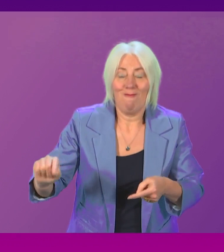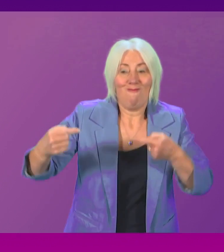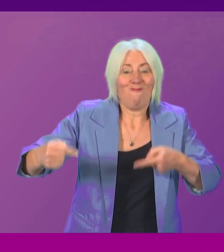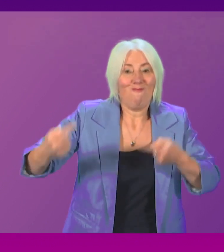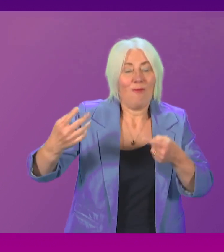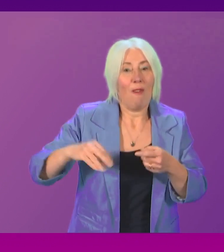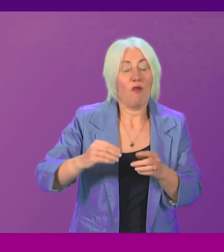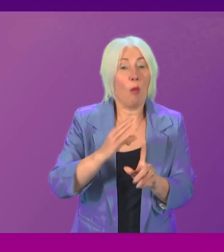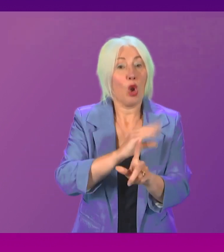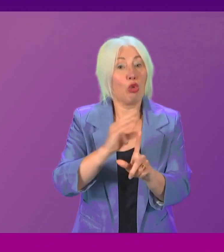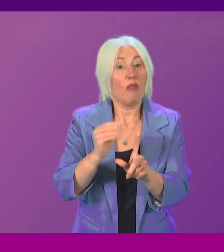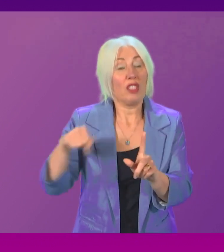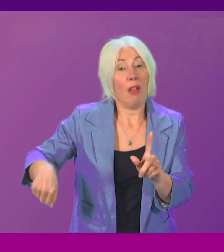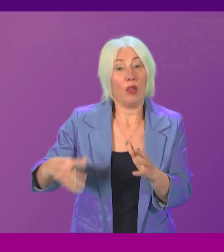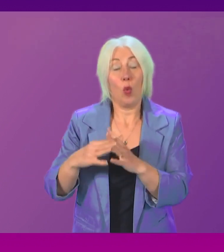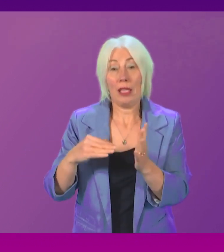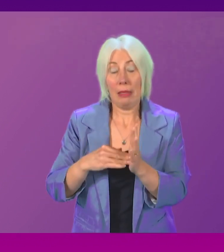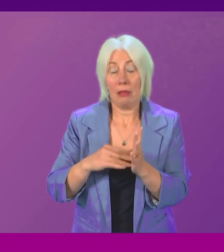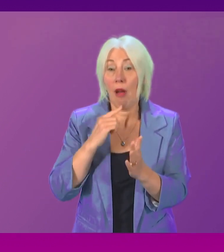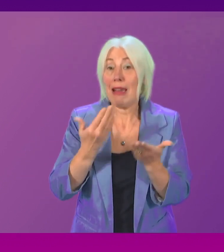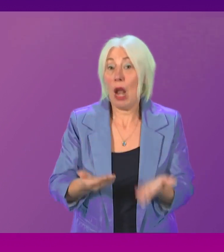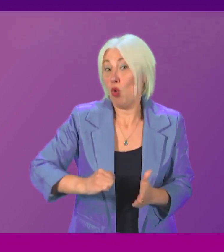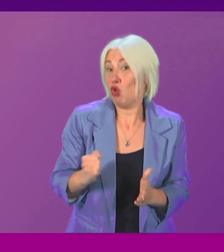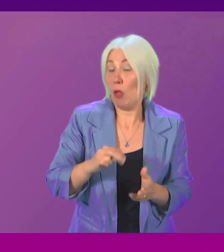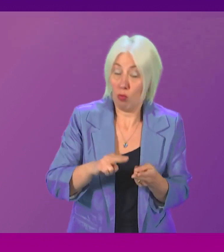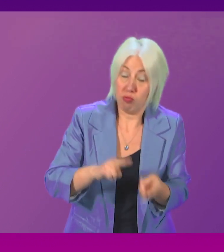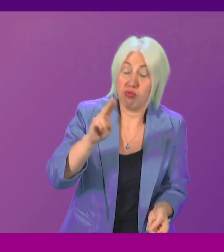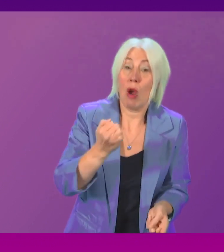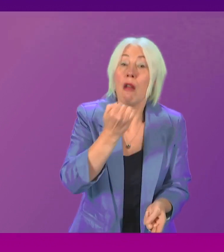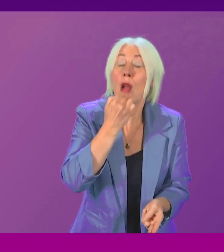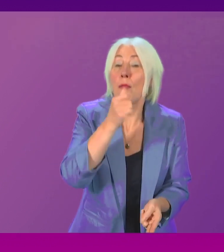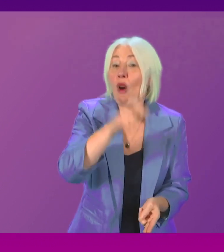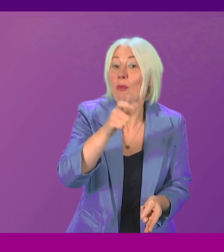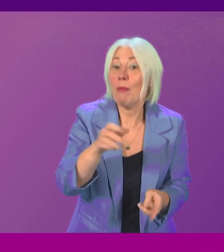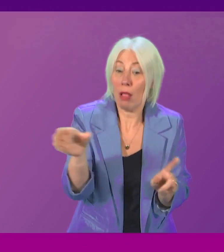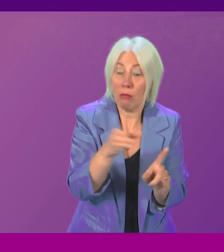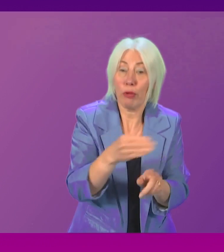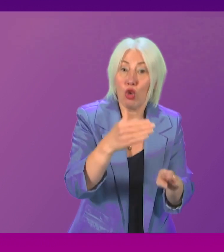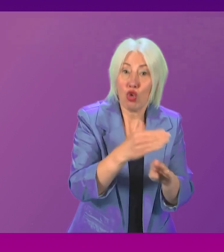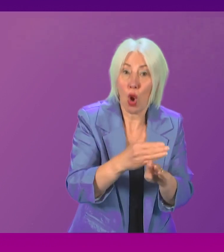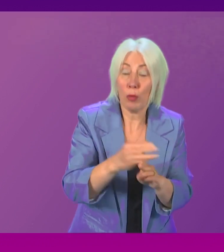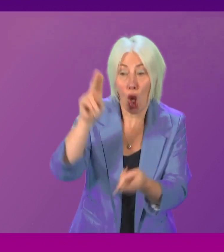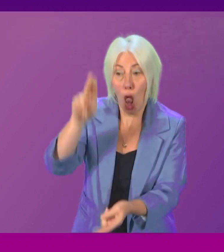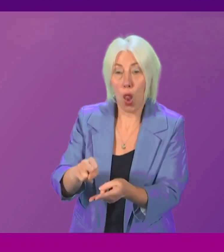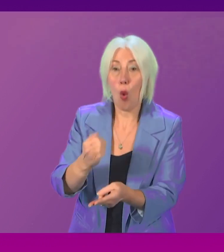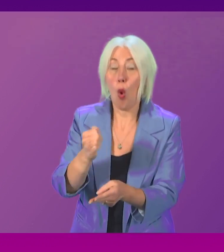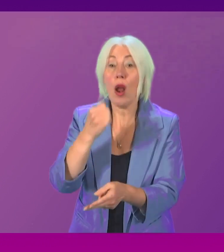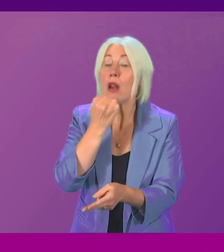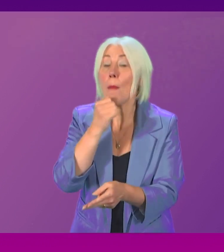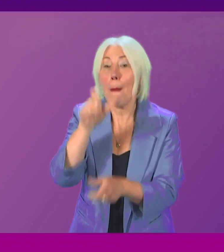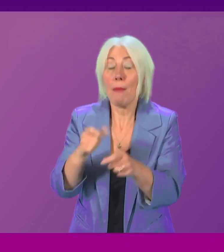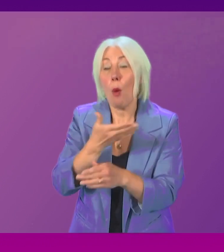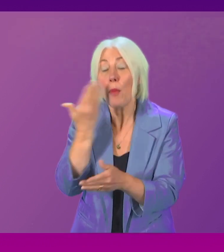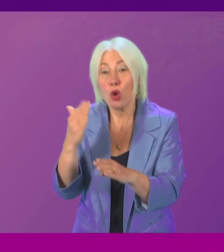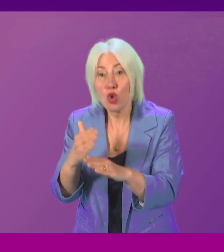Today, Scotland has record high employment and record low unemployment and economic inactivity.